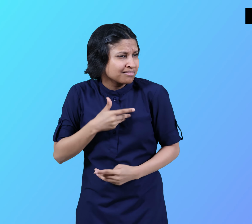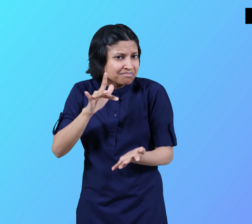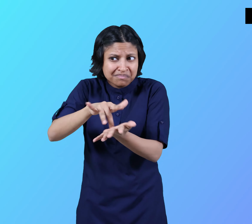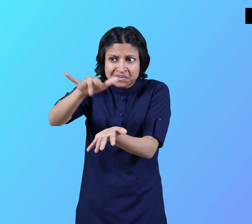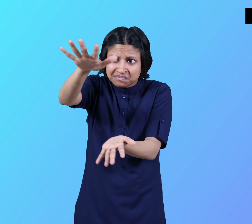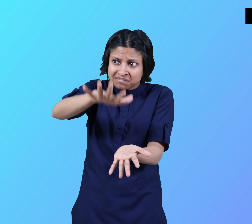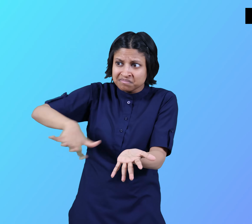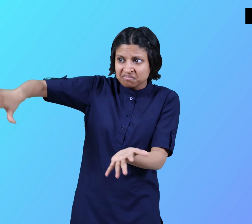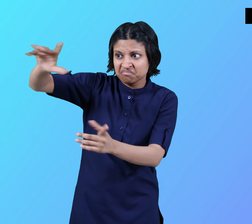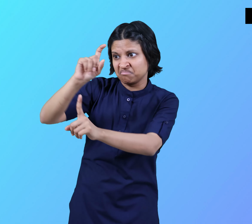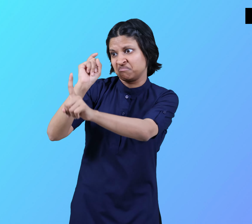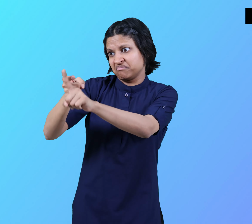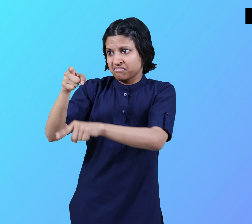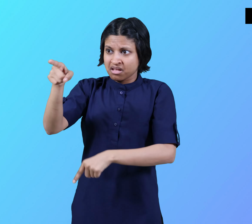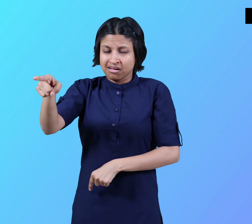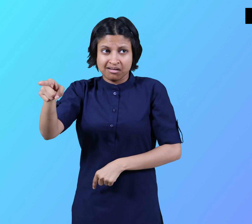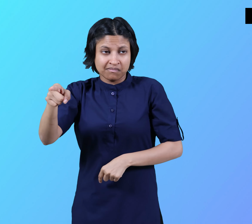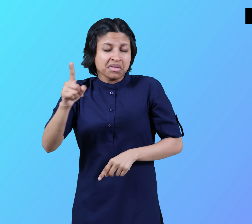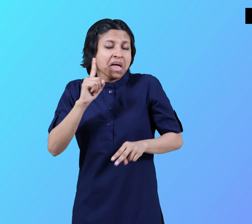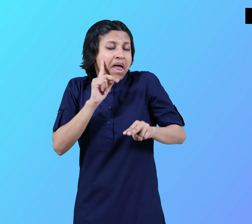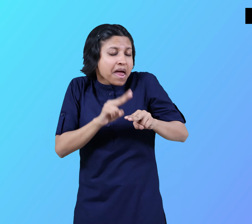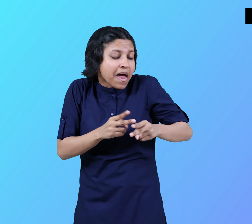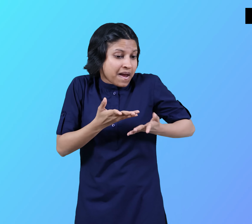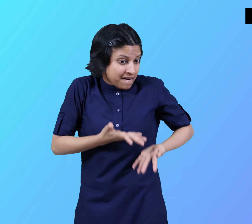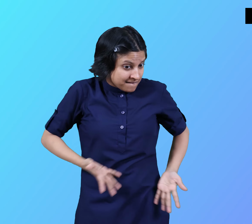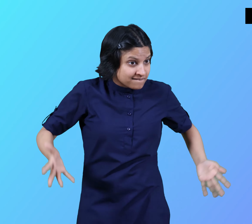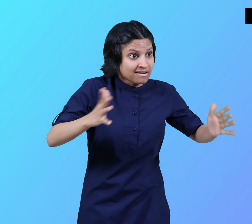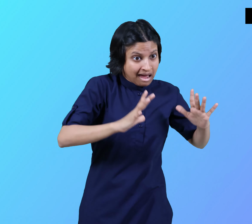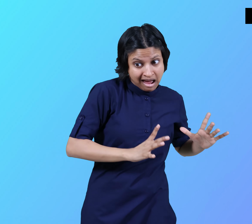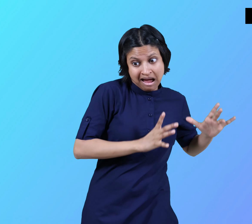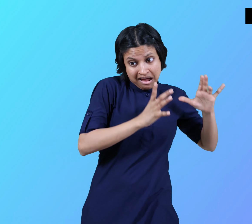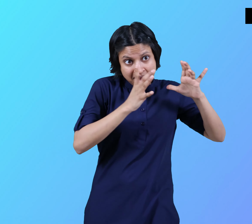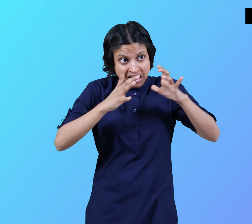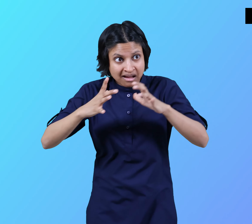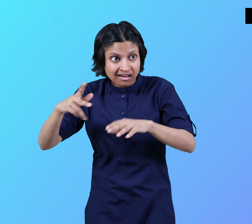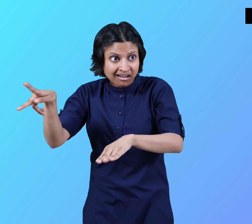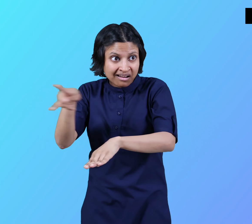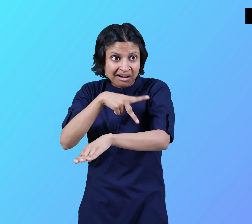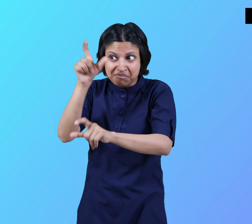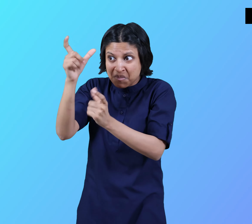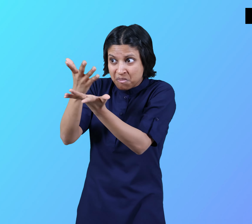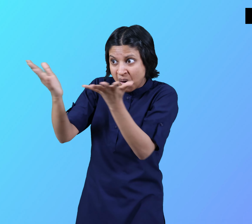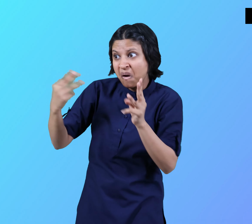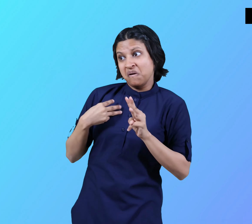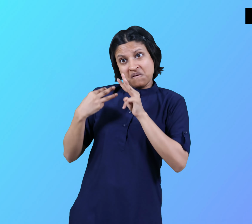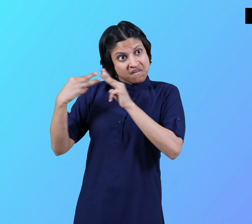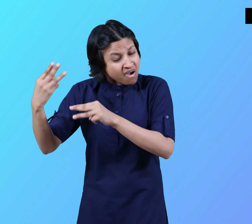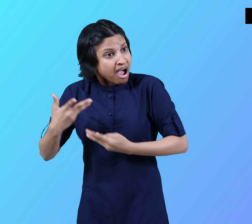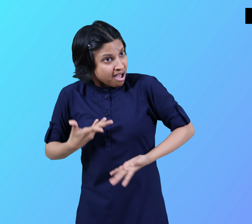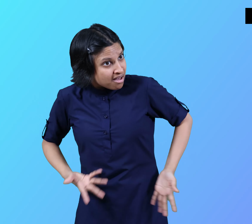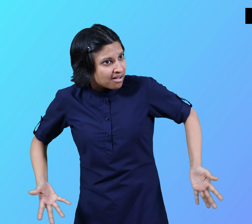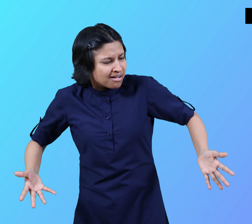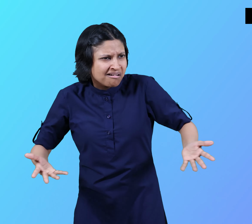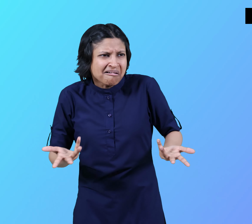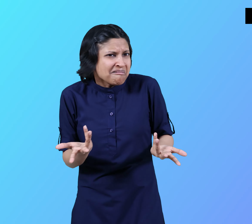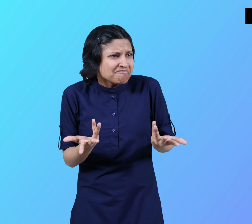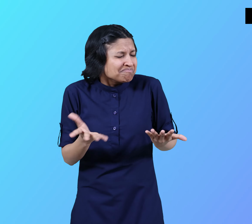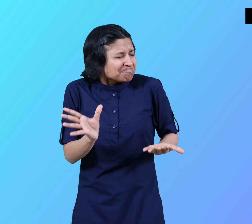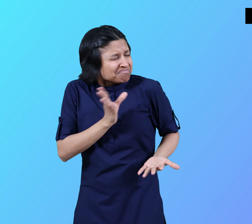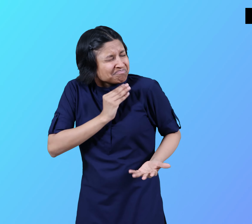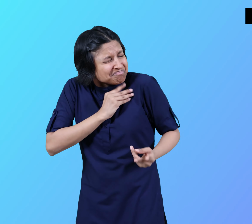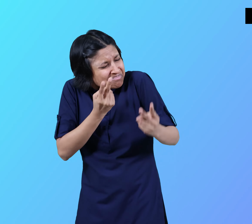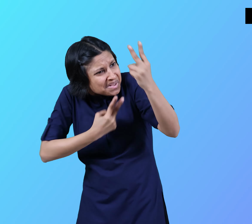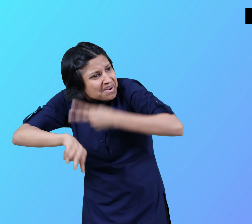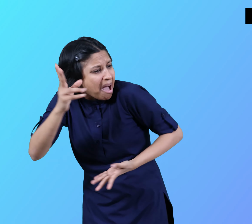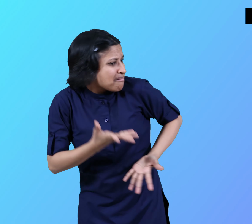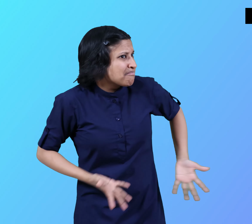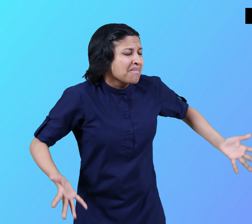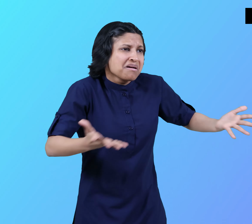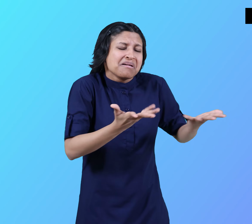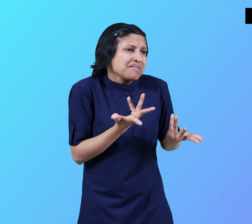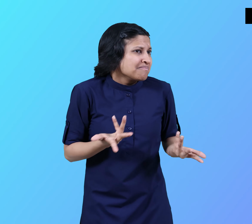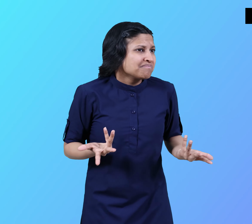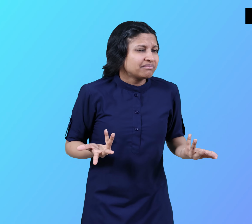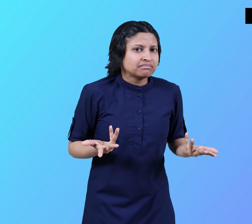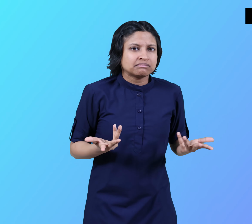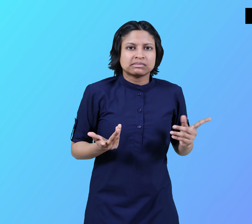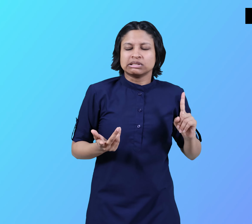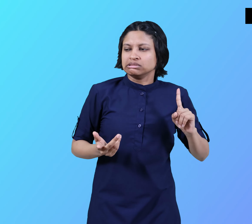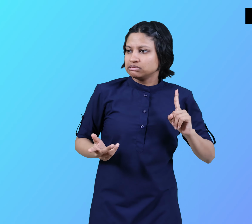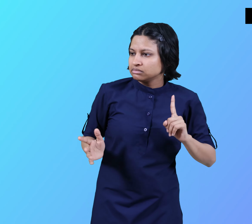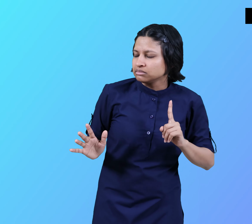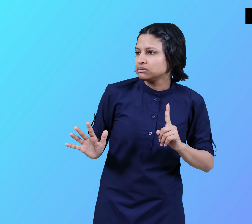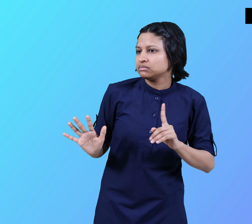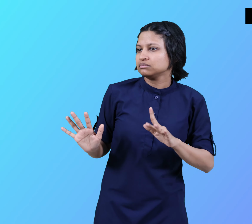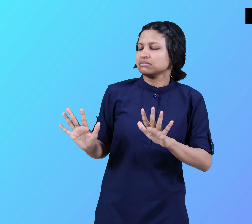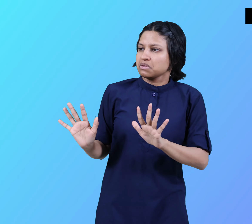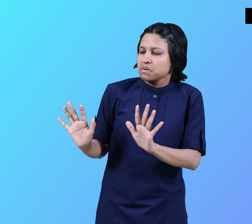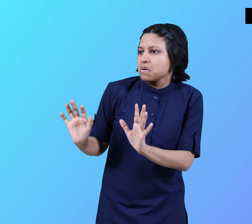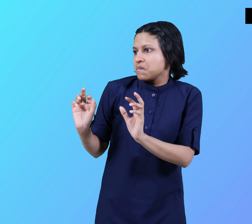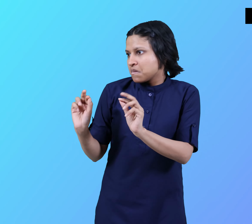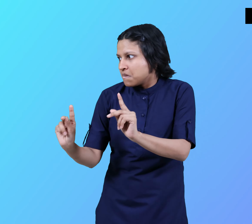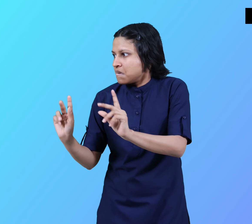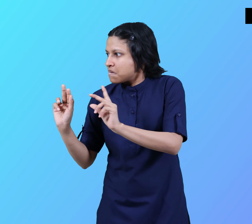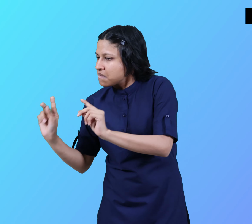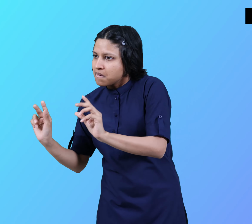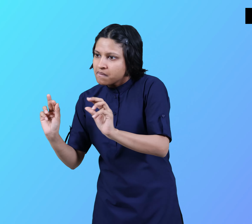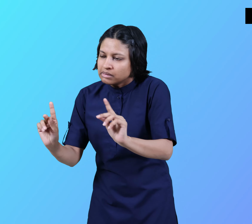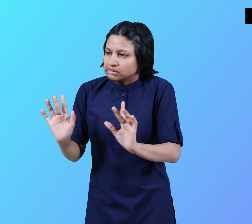Just think how afraid we will be if we go to Keilah, where the Philistine army is lined up and ready for battle.”